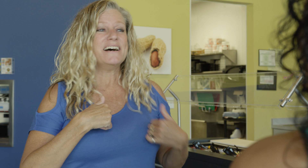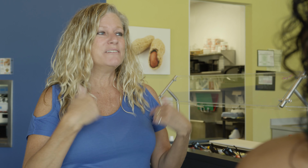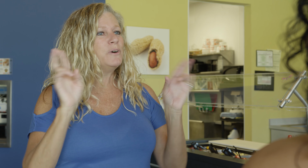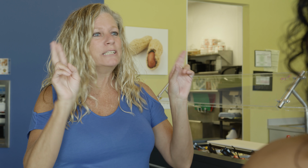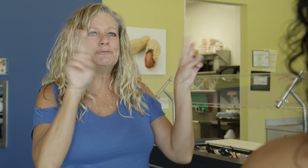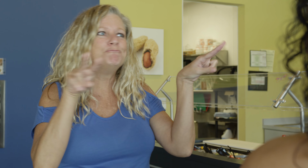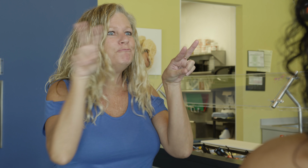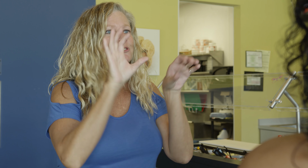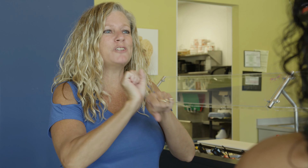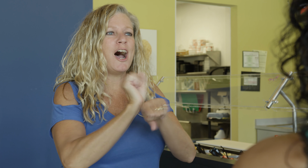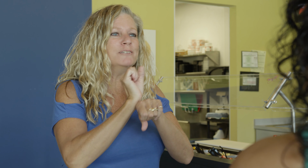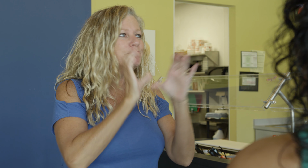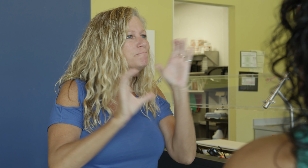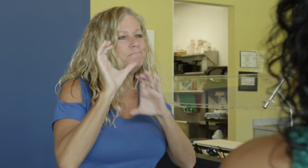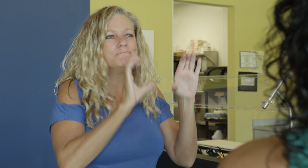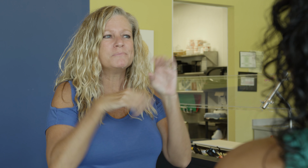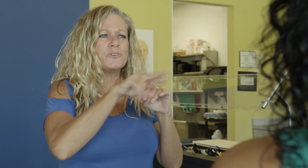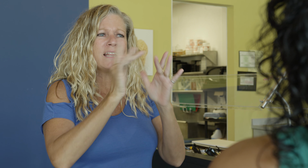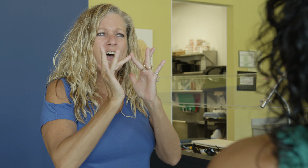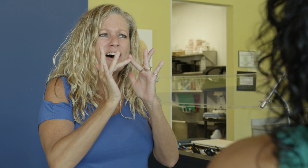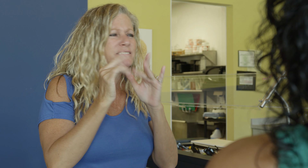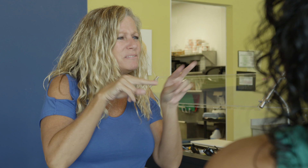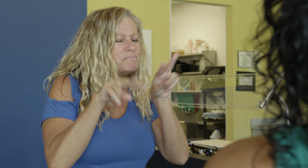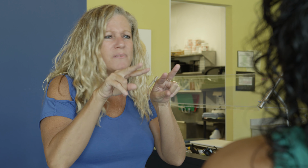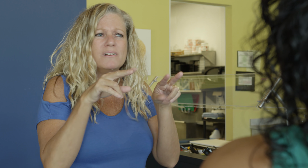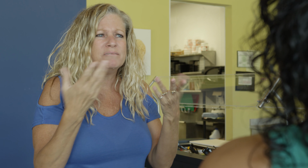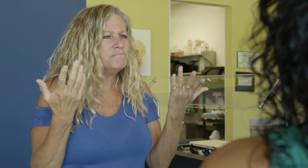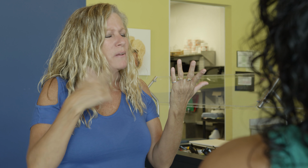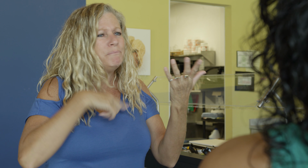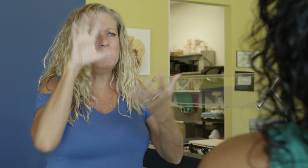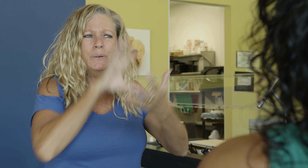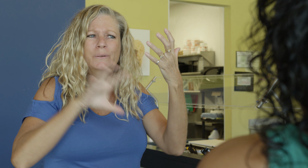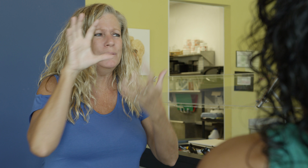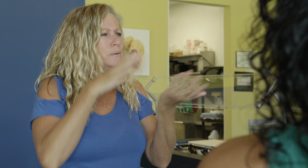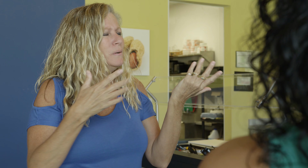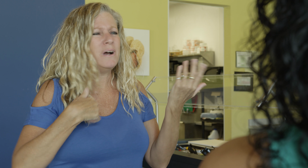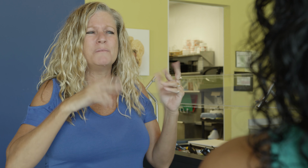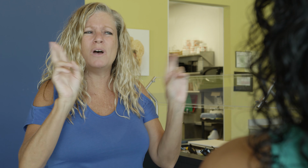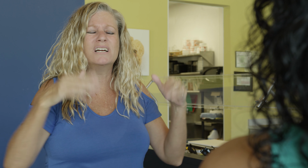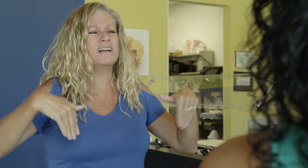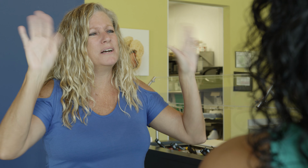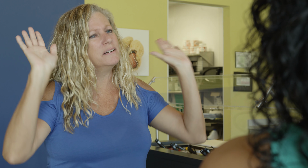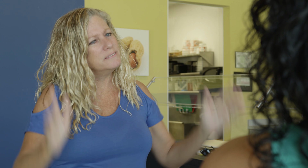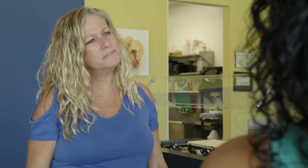I’m ready to start looking around for work. I’ve looked online, but I’m confused. I’m ready to give up.